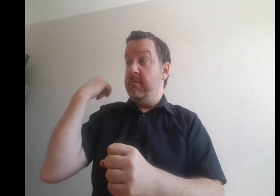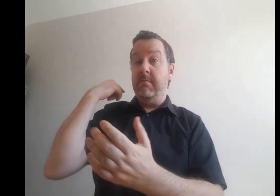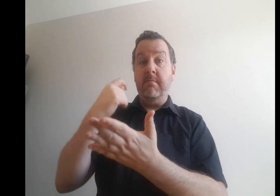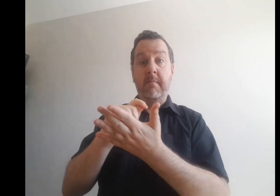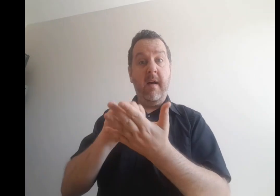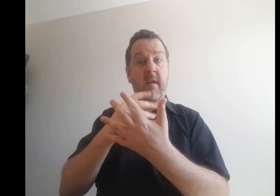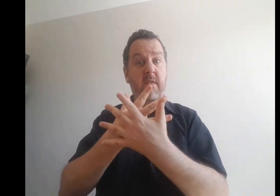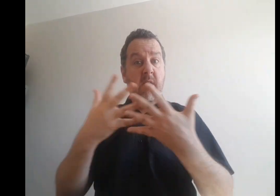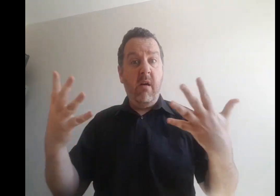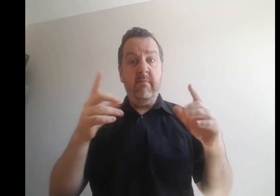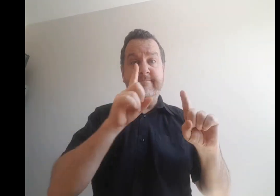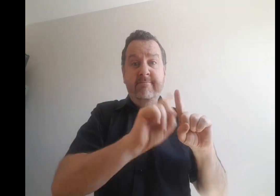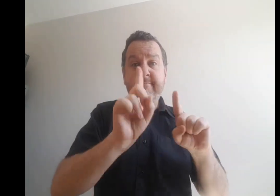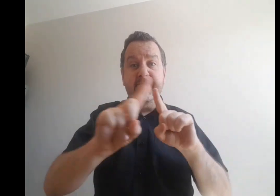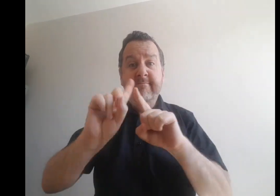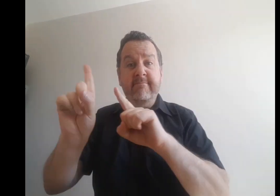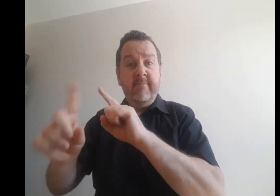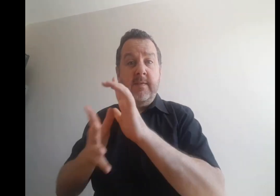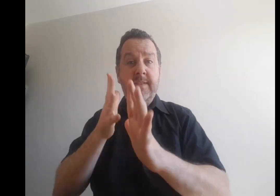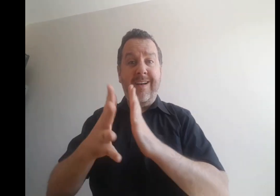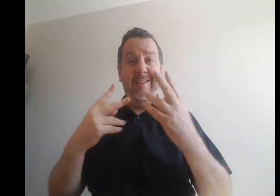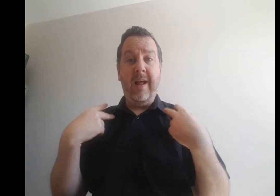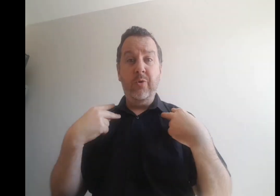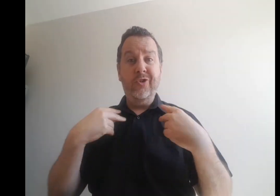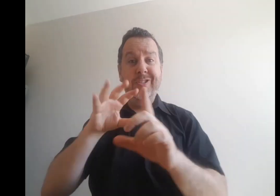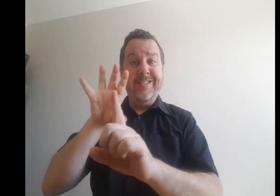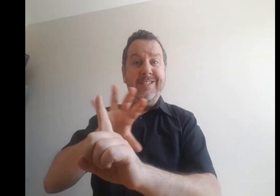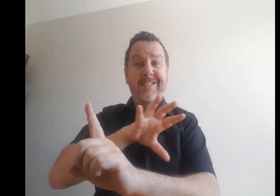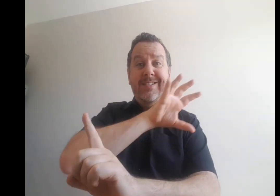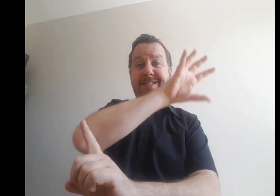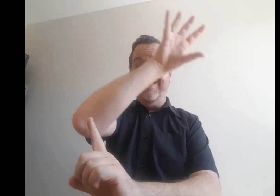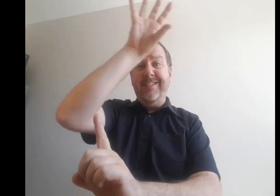about the possibility of many different sign languages existing in Ireland